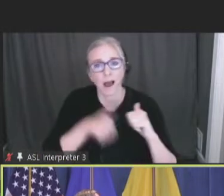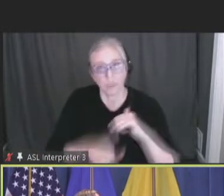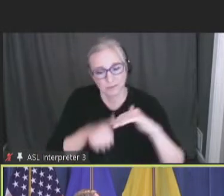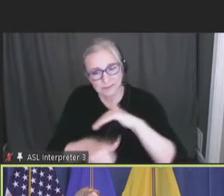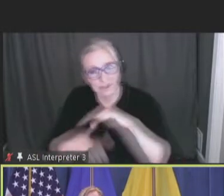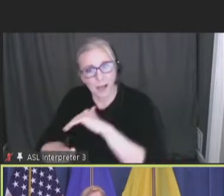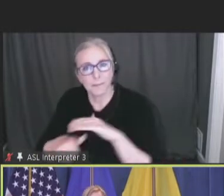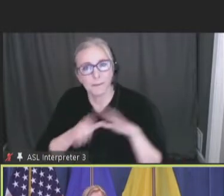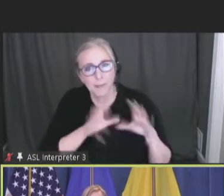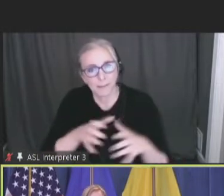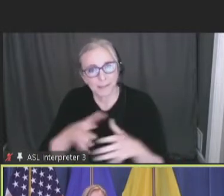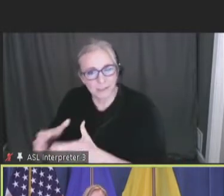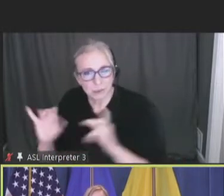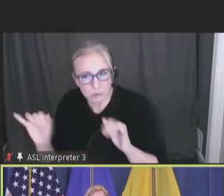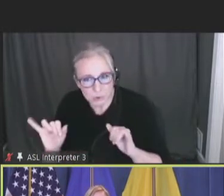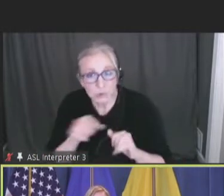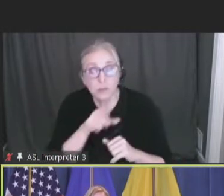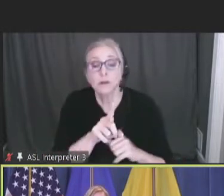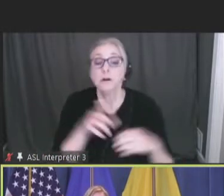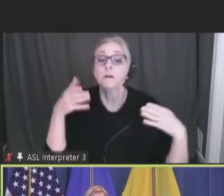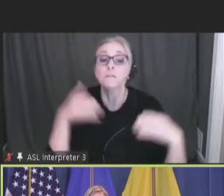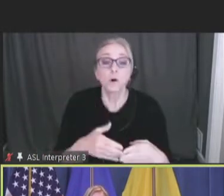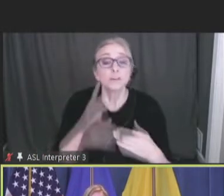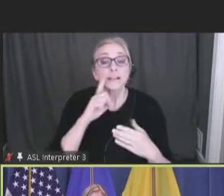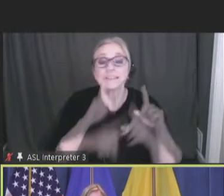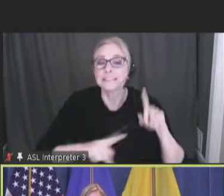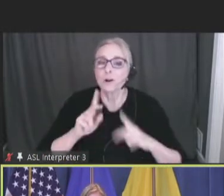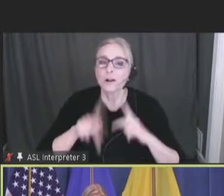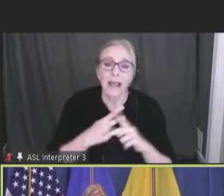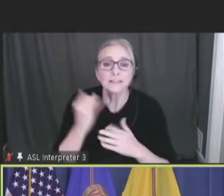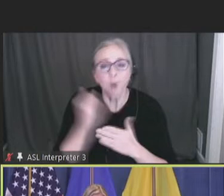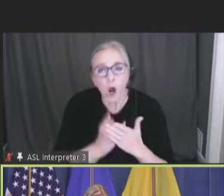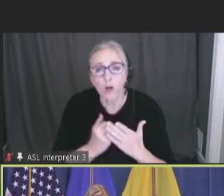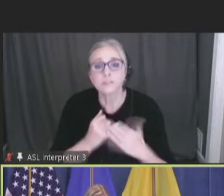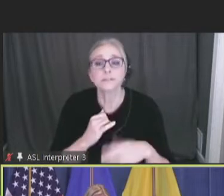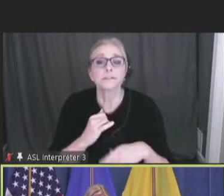and included all different kinds of art mediums within their projects.